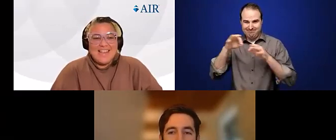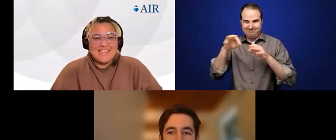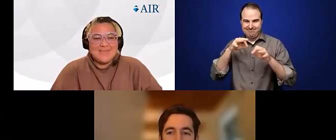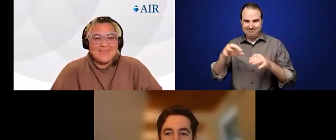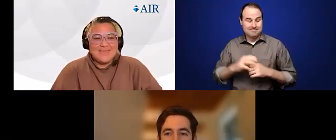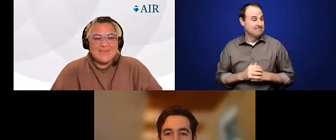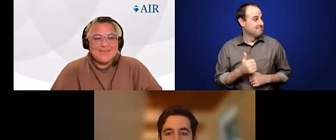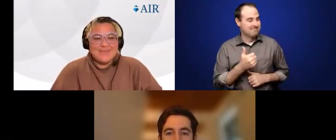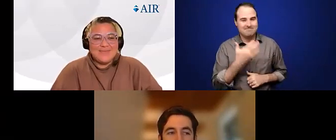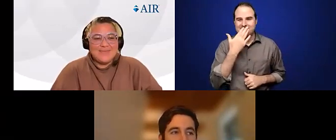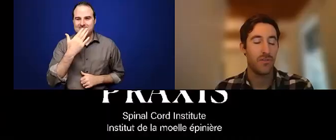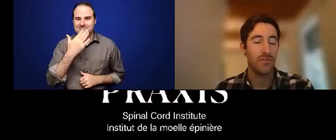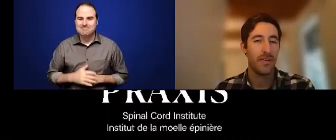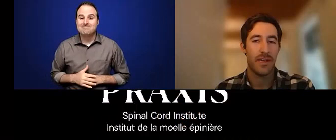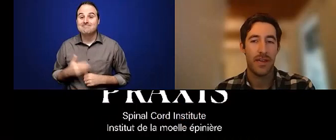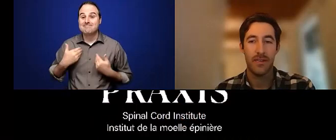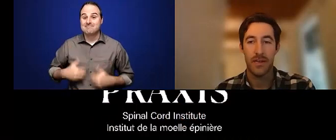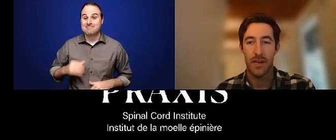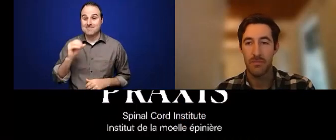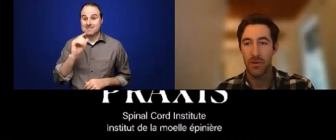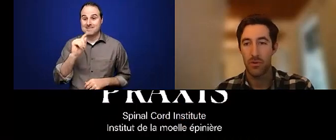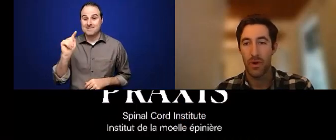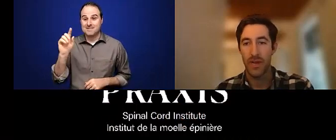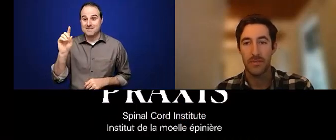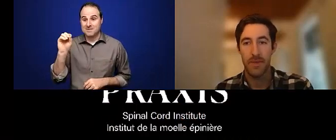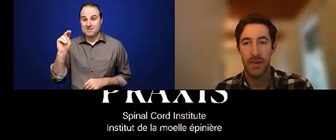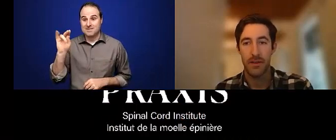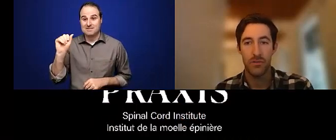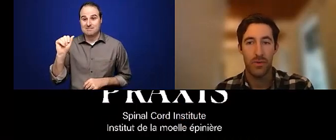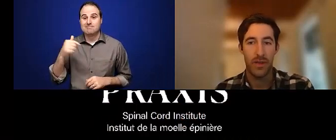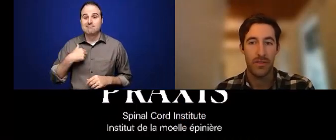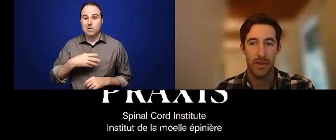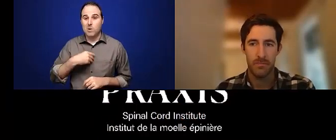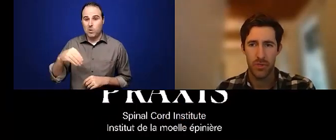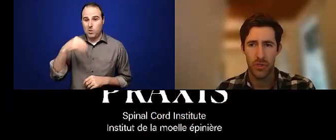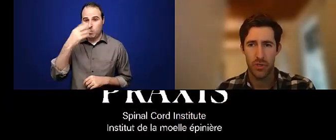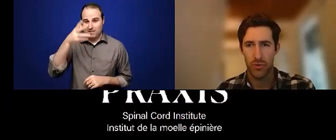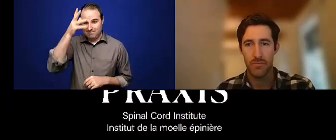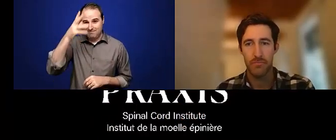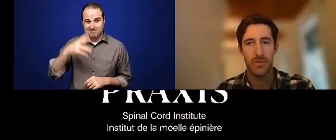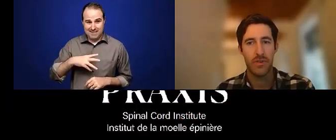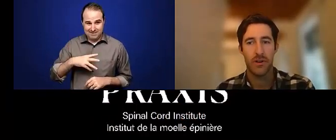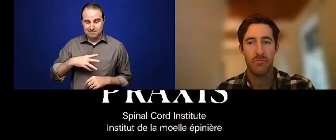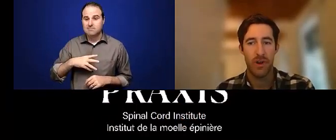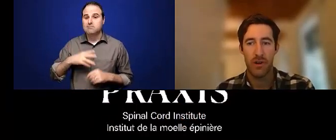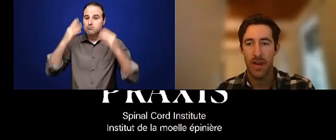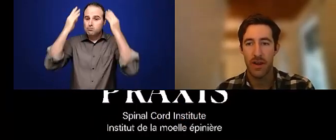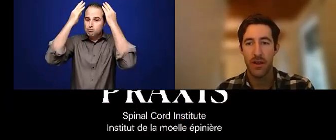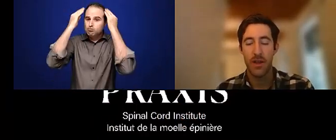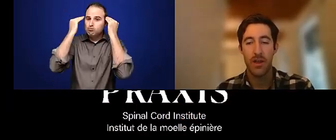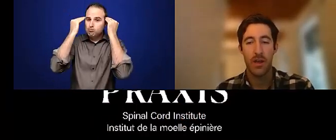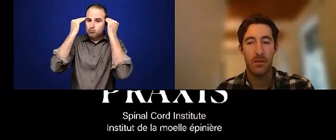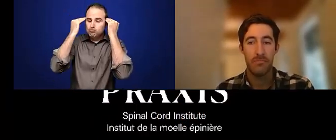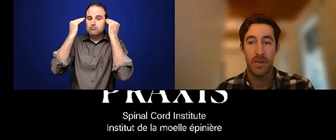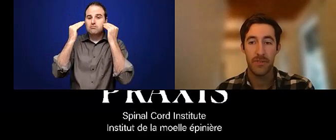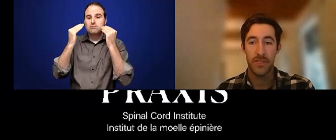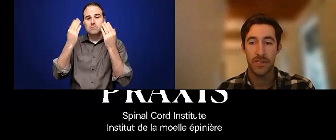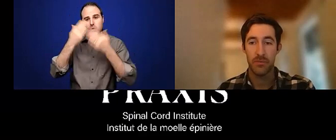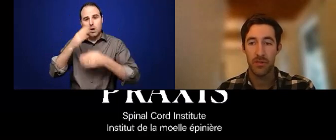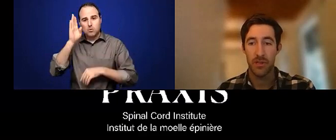Hi, everyone. I'm Scott Donia, and I'm a white male with short dark brown hair, a bit of stubble,